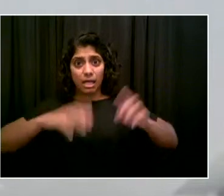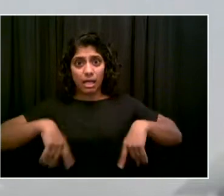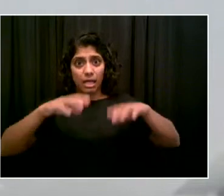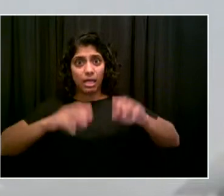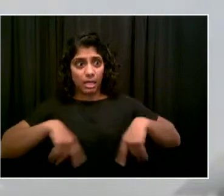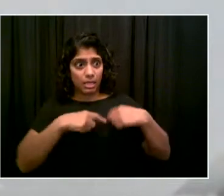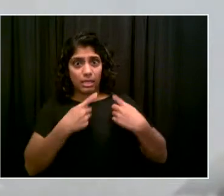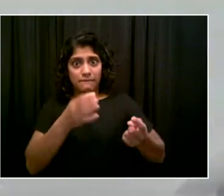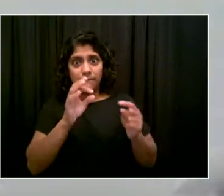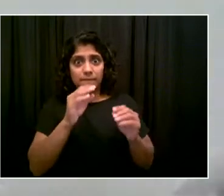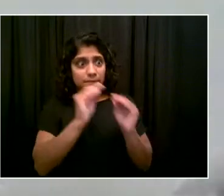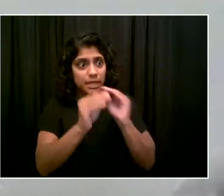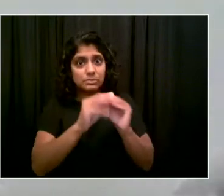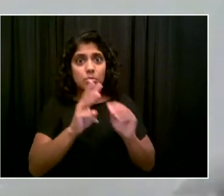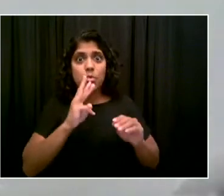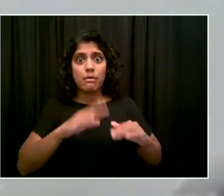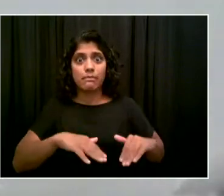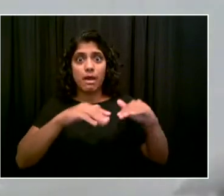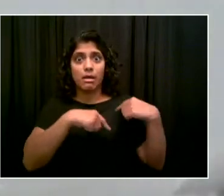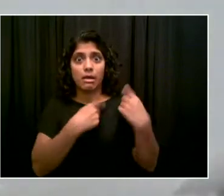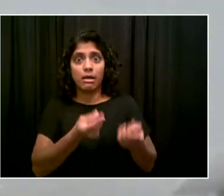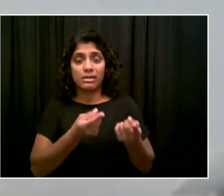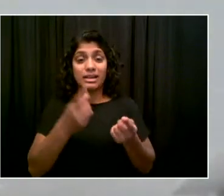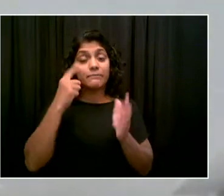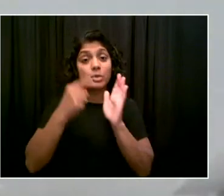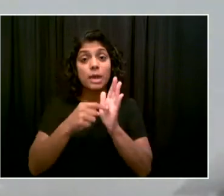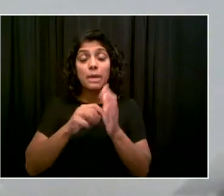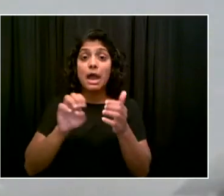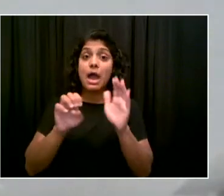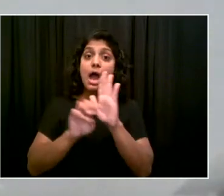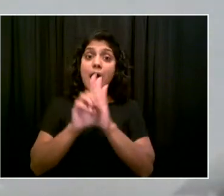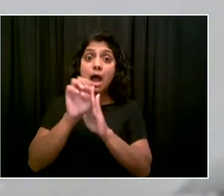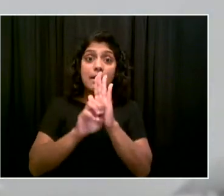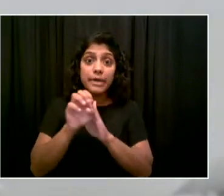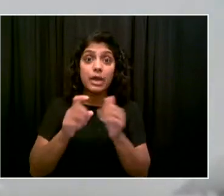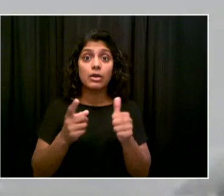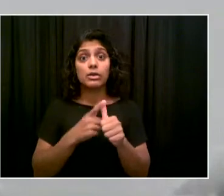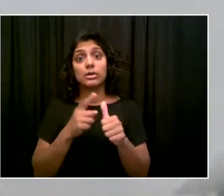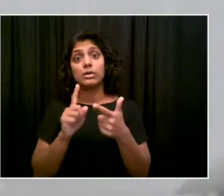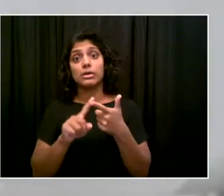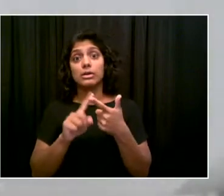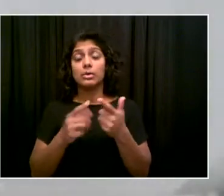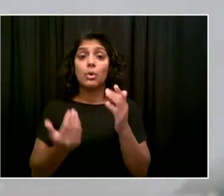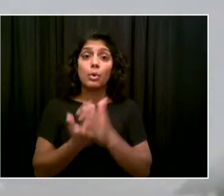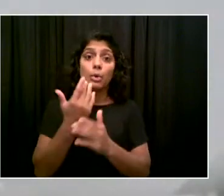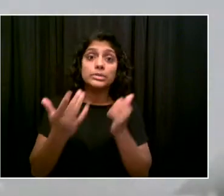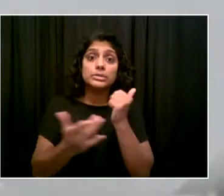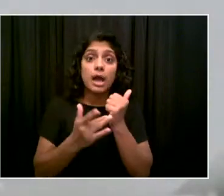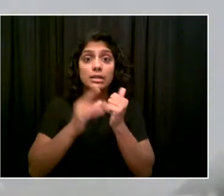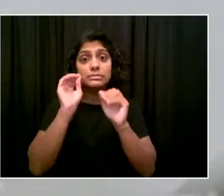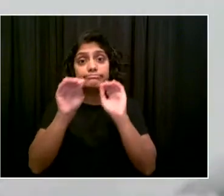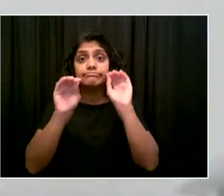AND MAKIE T MORE ACCESSIBLE WITH NEW ELEVATORS, MODERNIZE SIGNALS